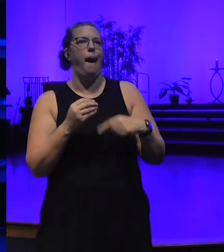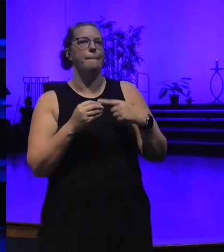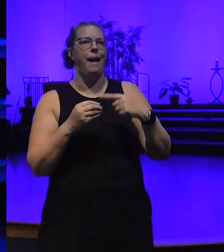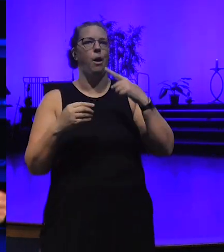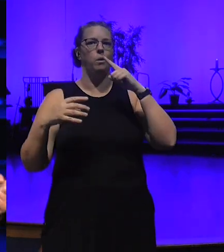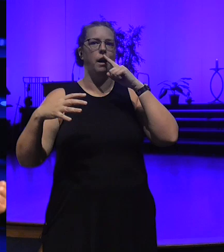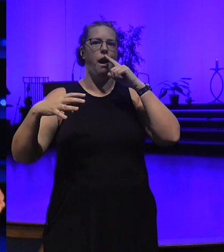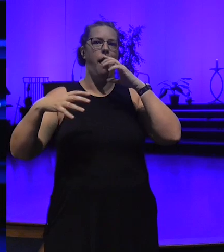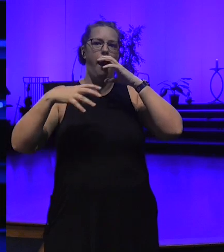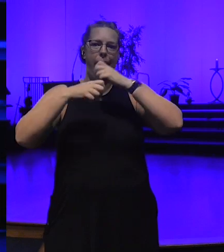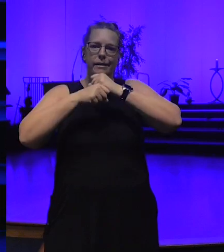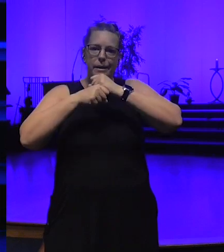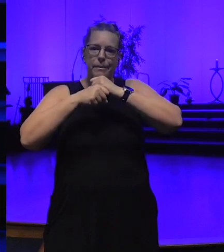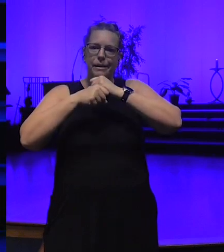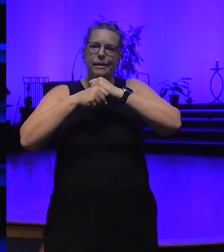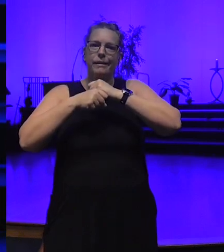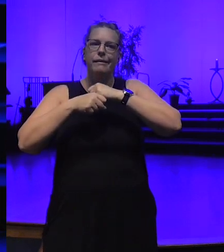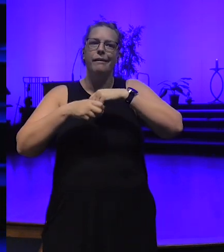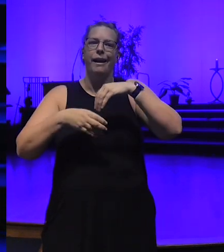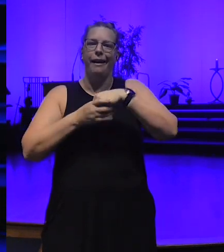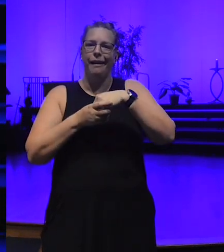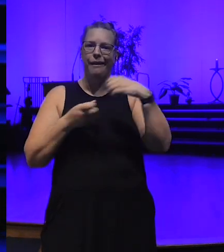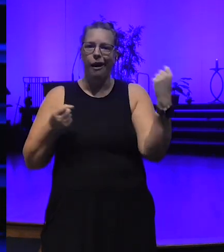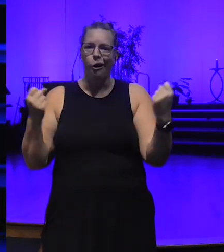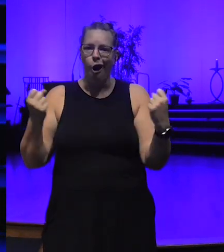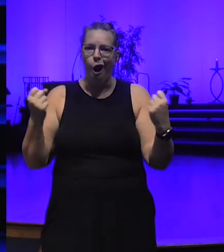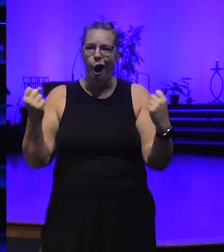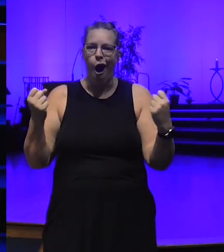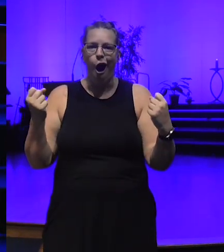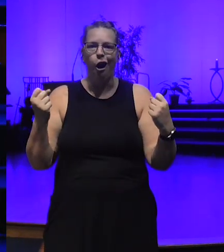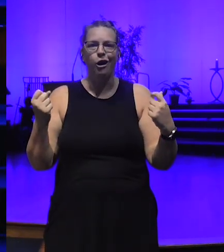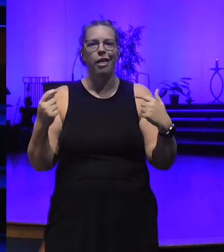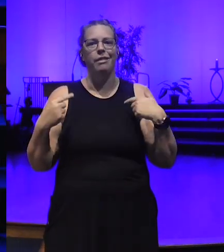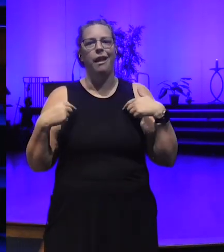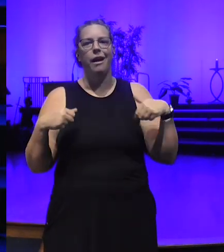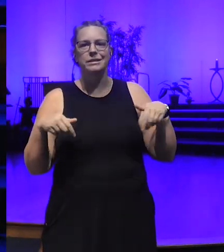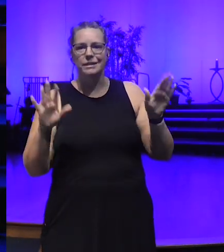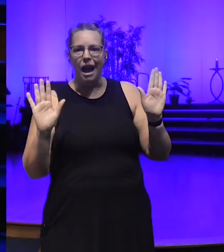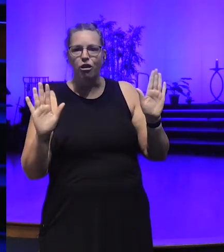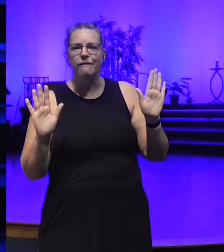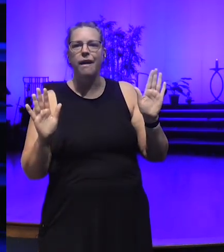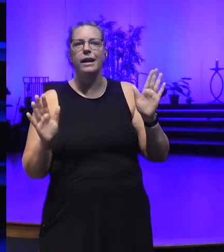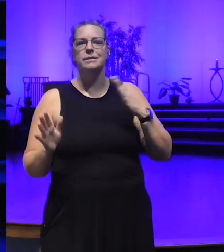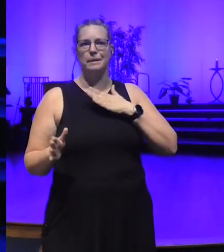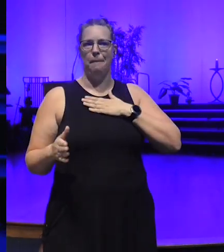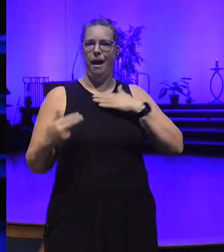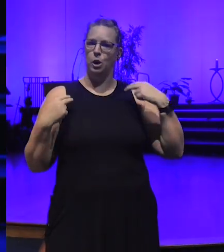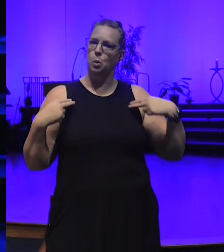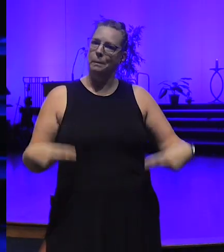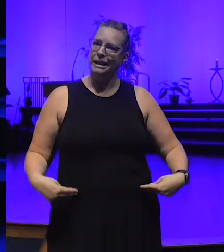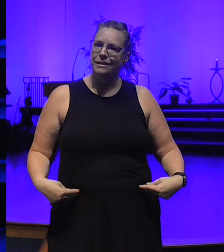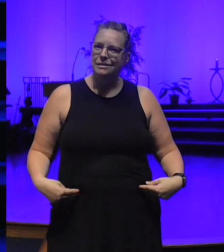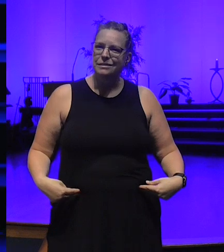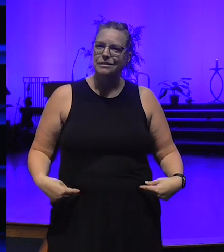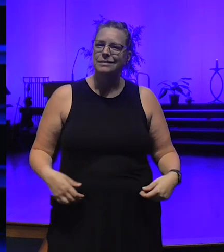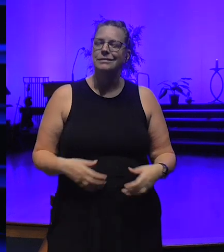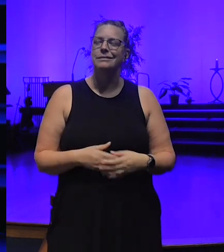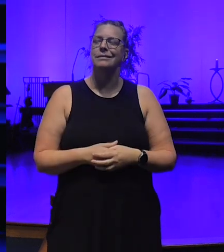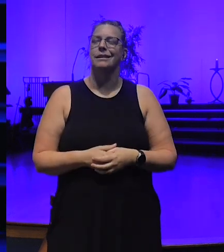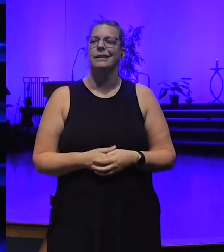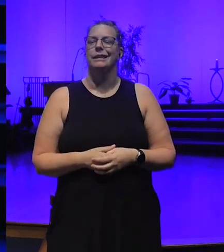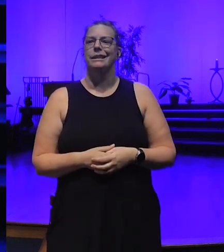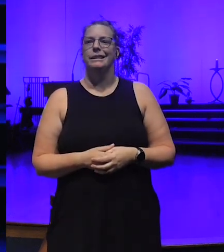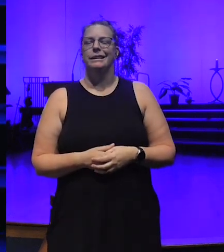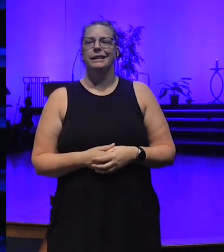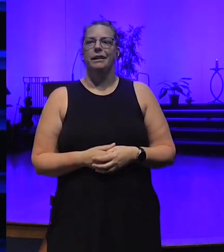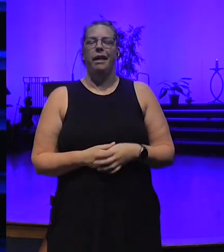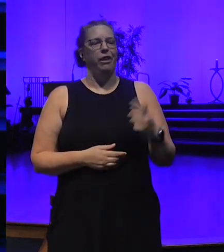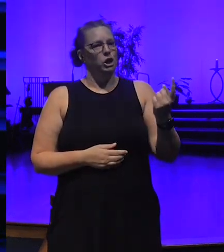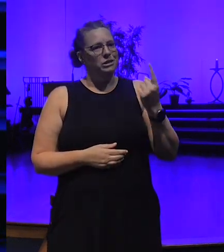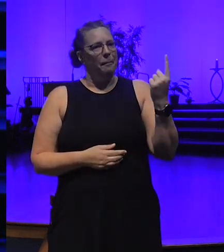in a machine that allows me to sacrifice my Humanity there's something about being